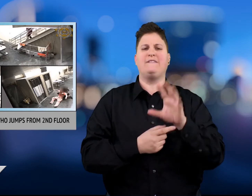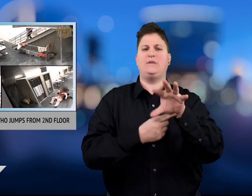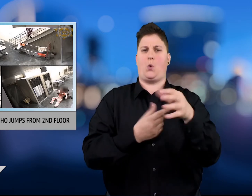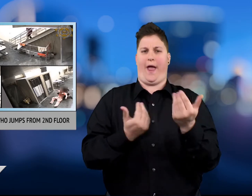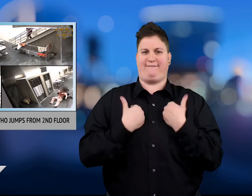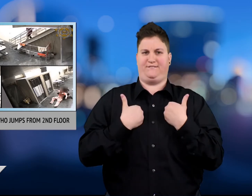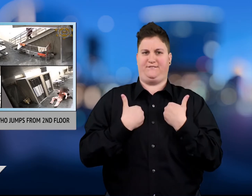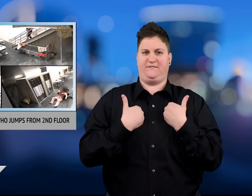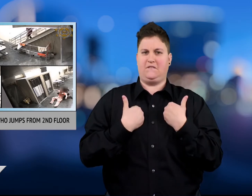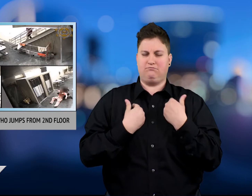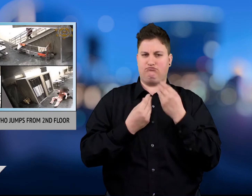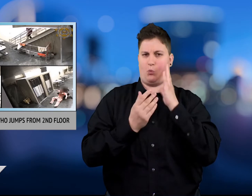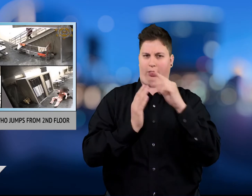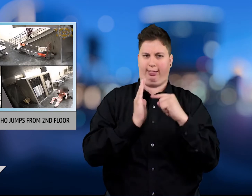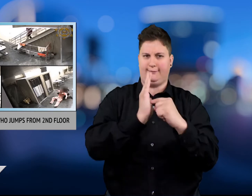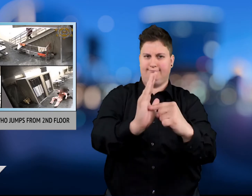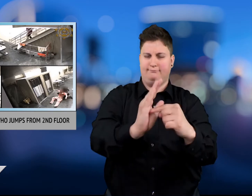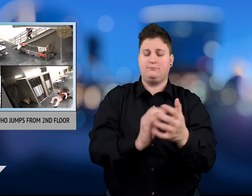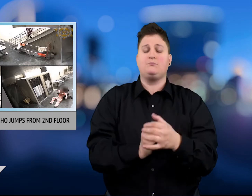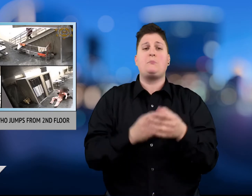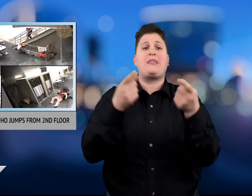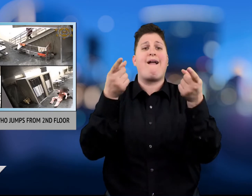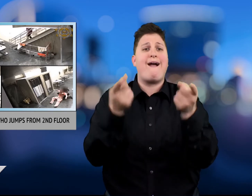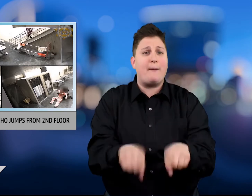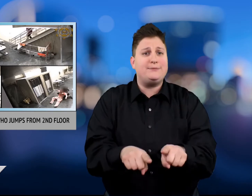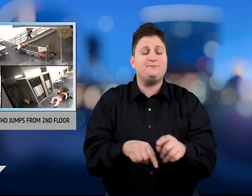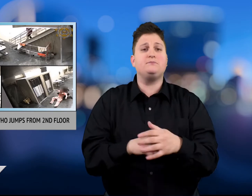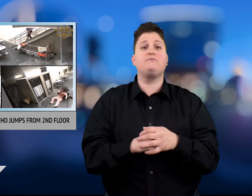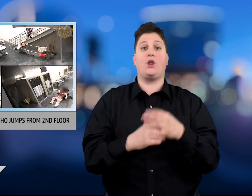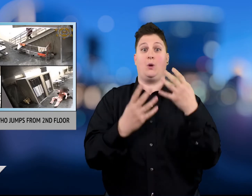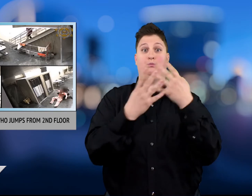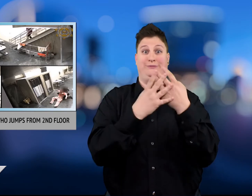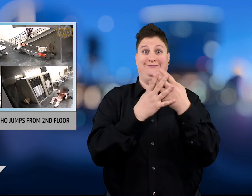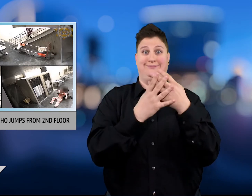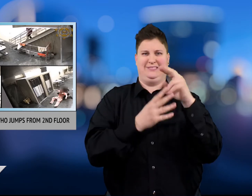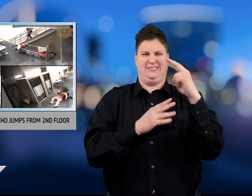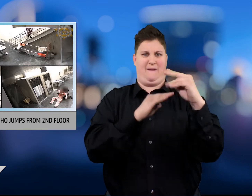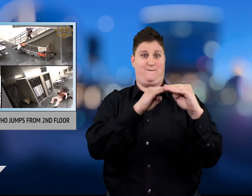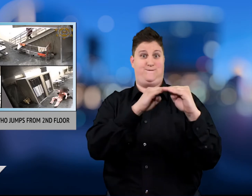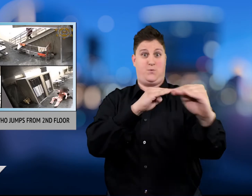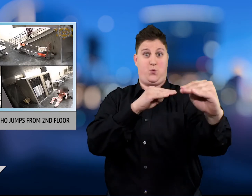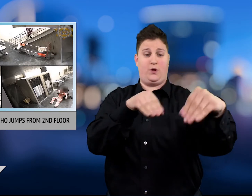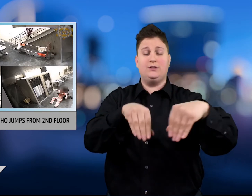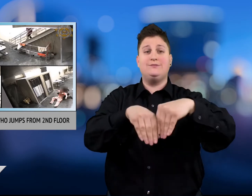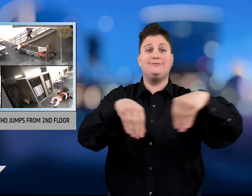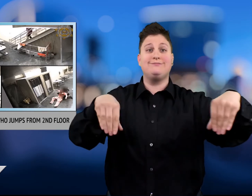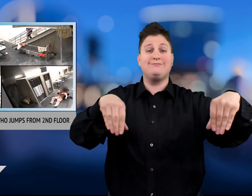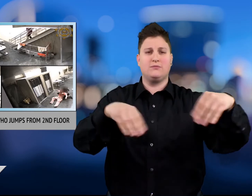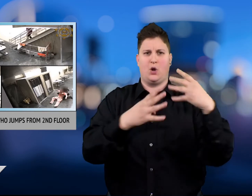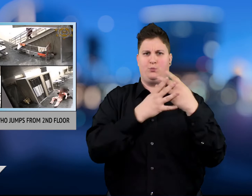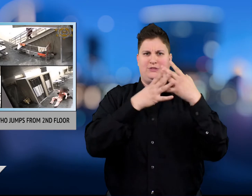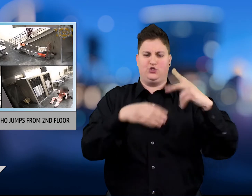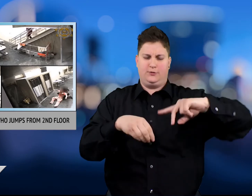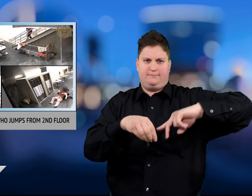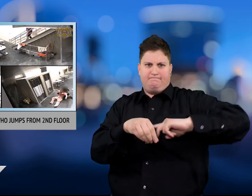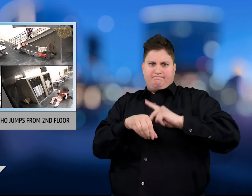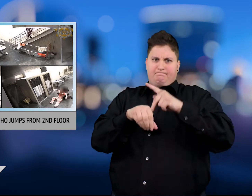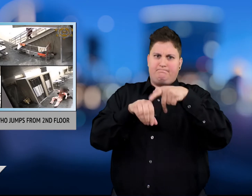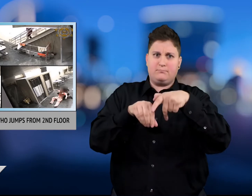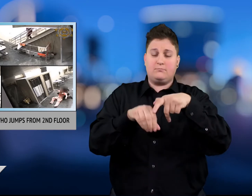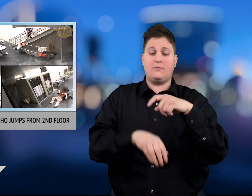We have the video that shows the inmate climbing over the railing.